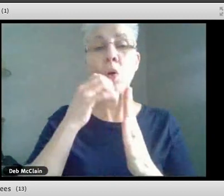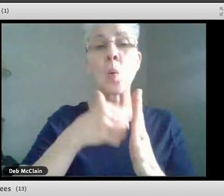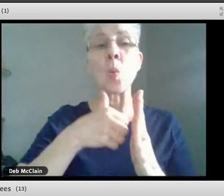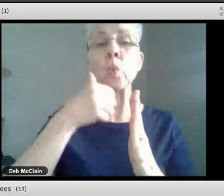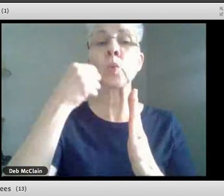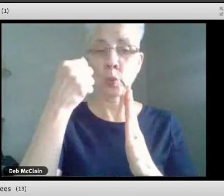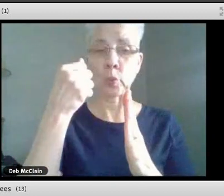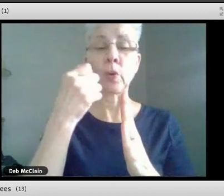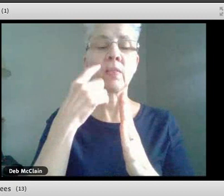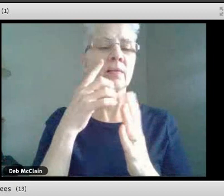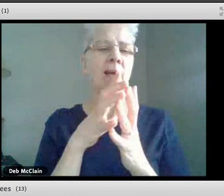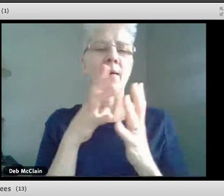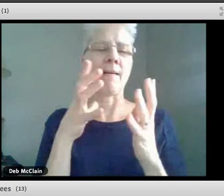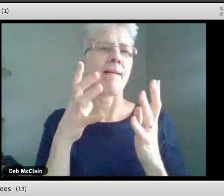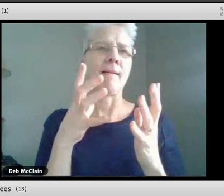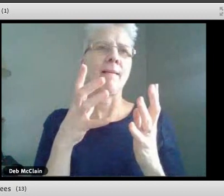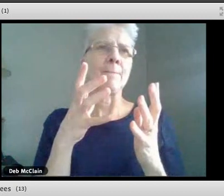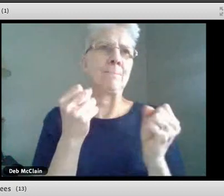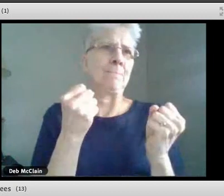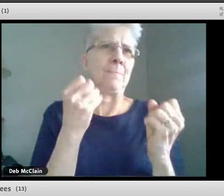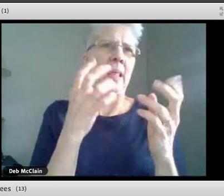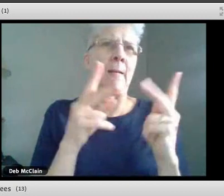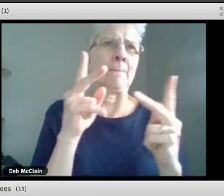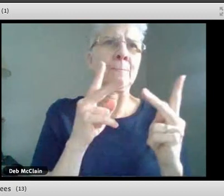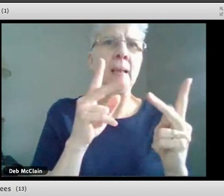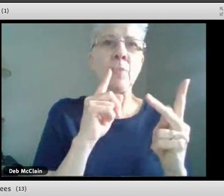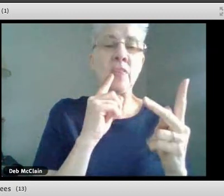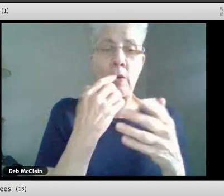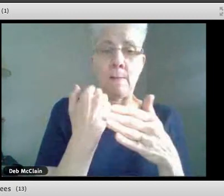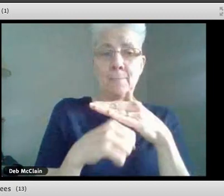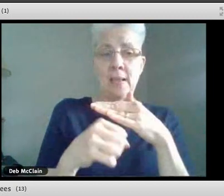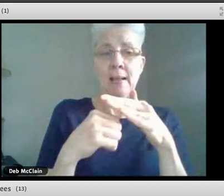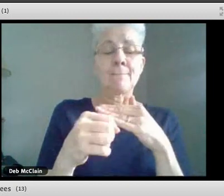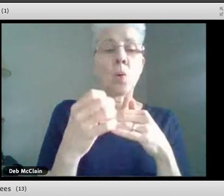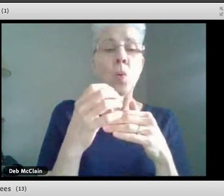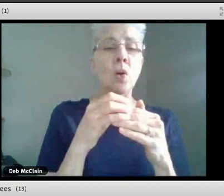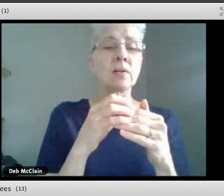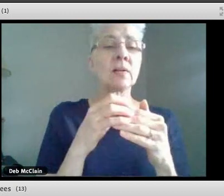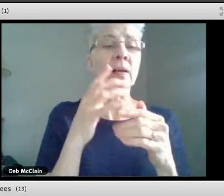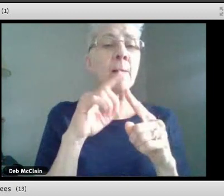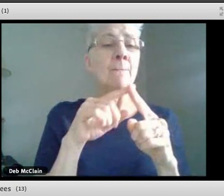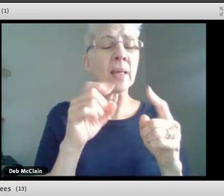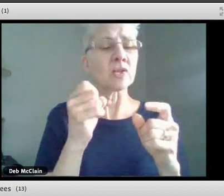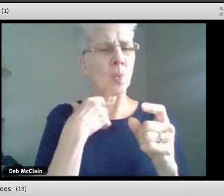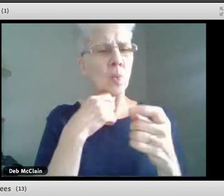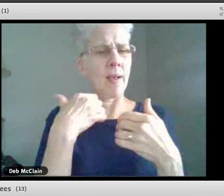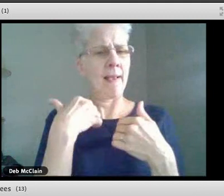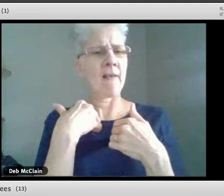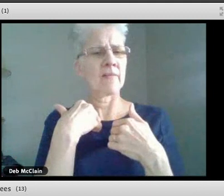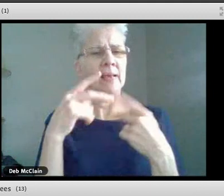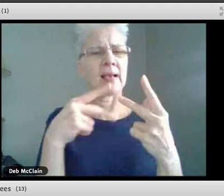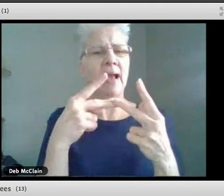There's not as, I believe, not as many people being born, and correct me if I'm wrong, so we're having, you know, kind of this aging population.